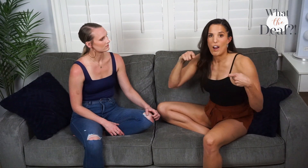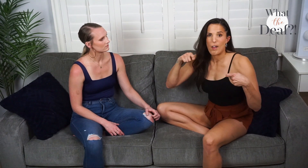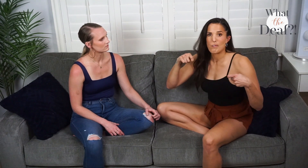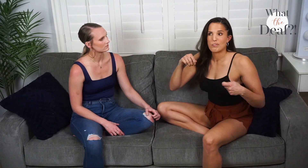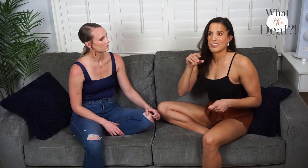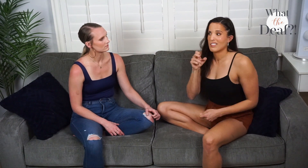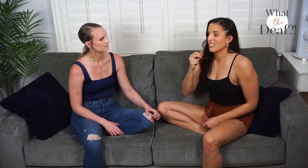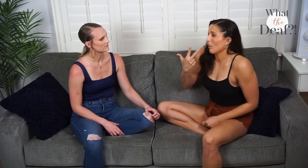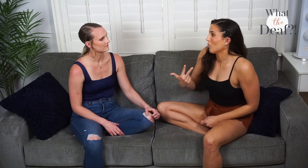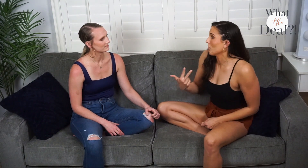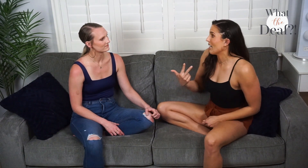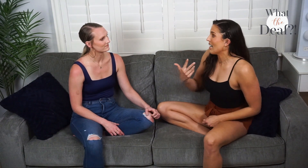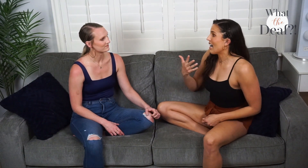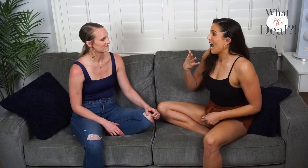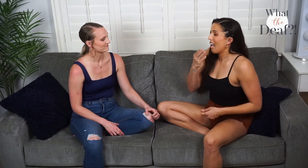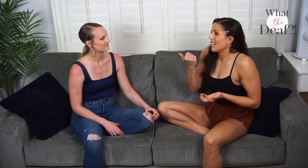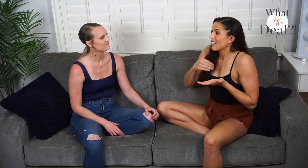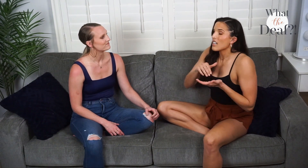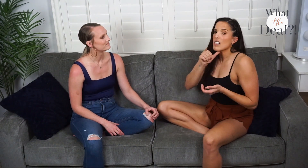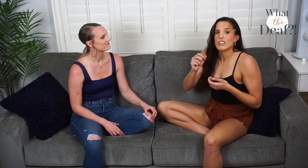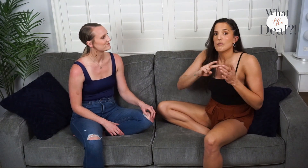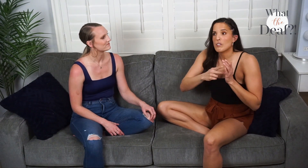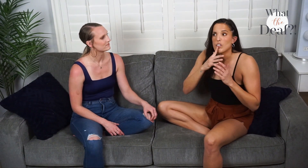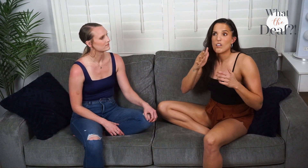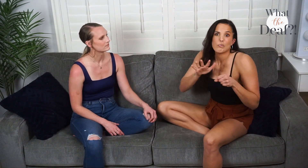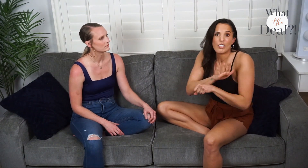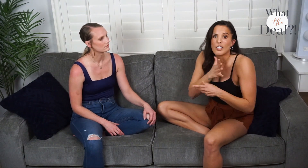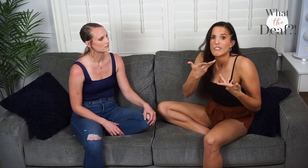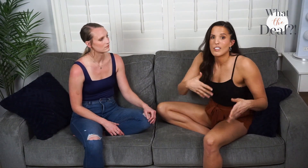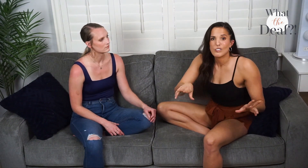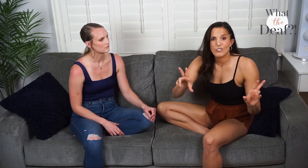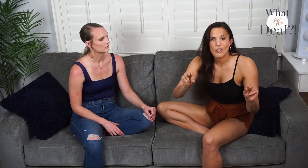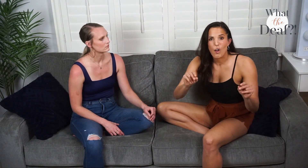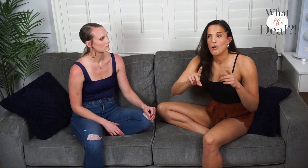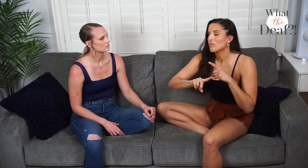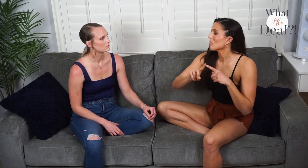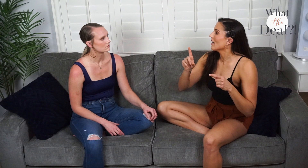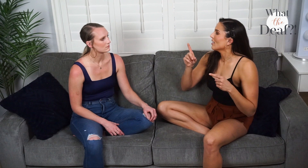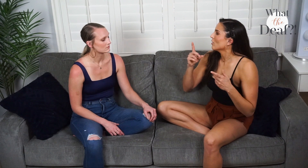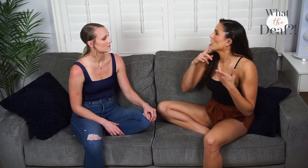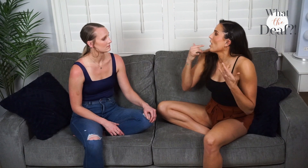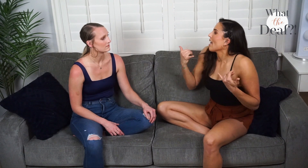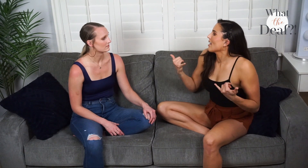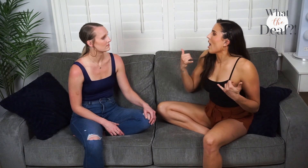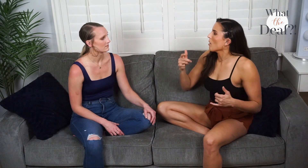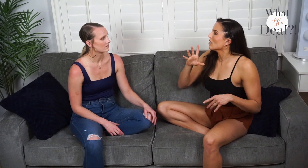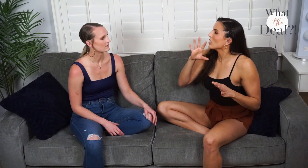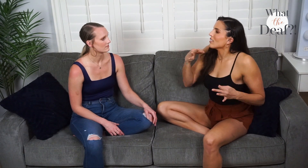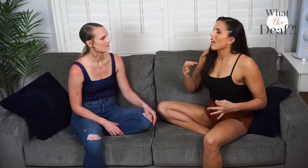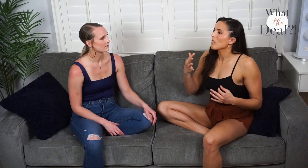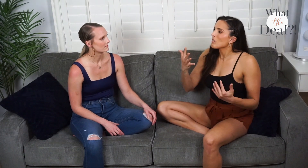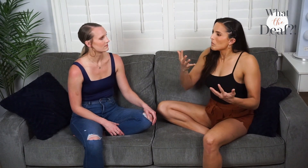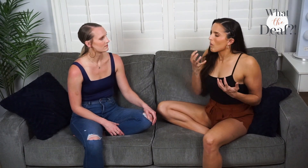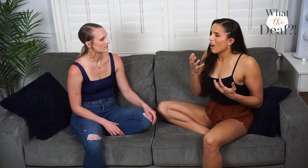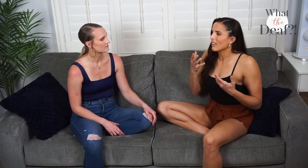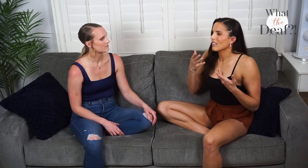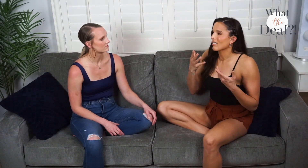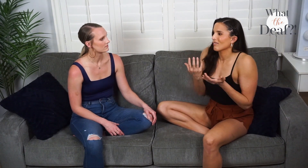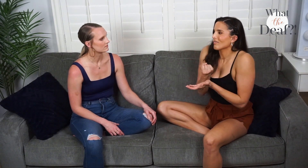to wrap season three up. And it does not mean that we are completely done. But I think for now, we've decided we wanted